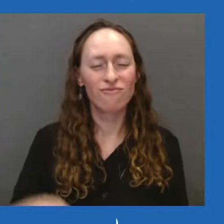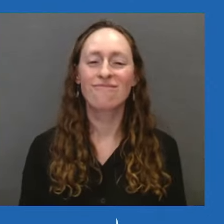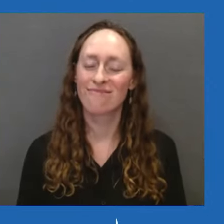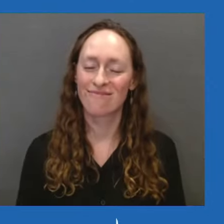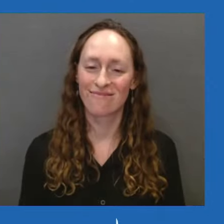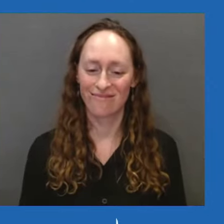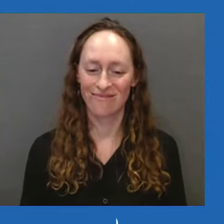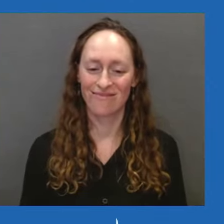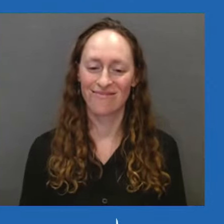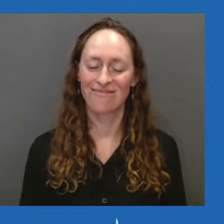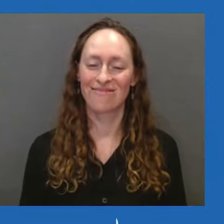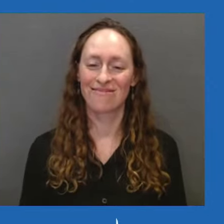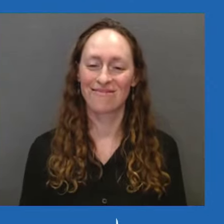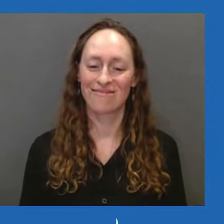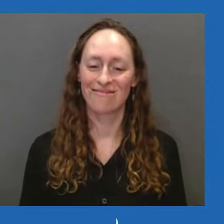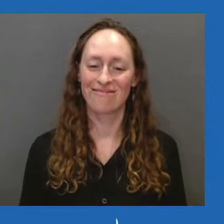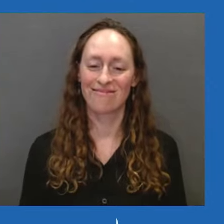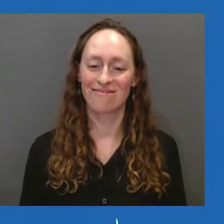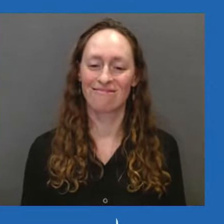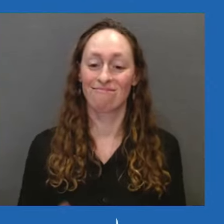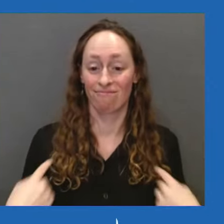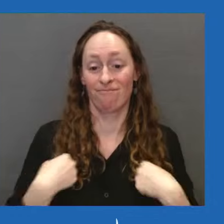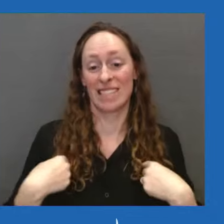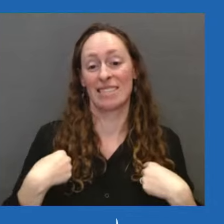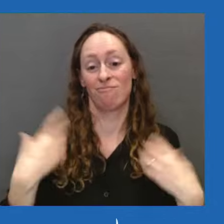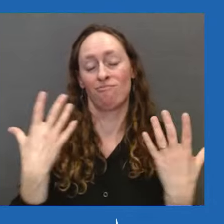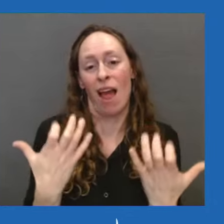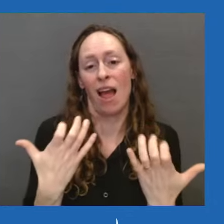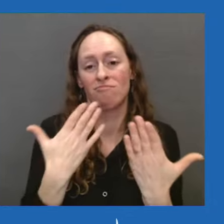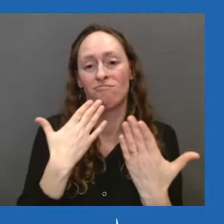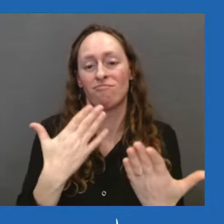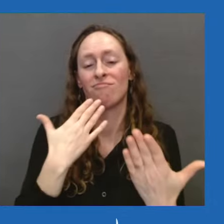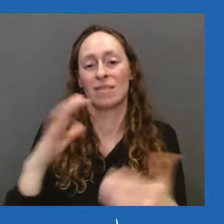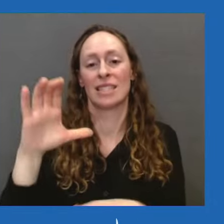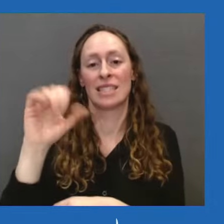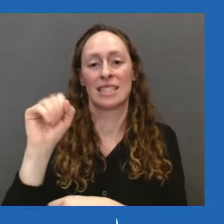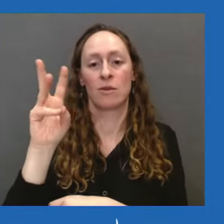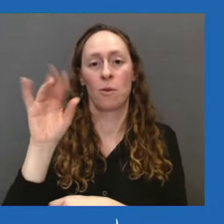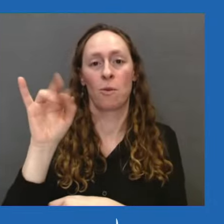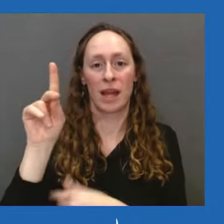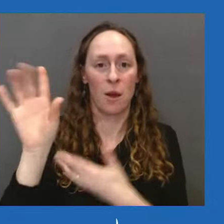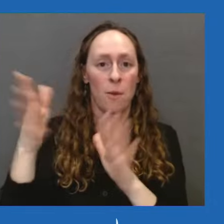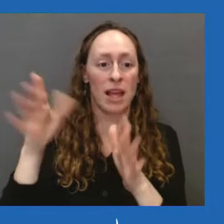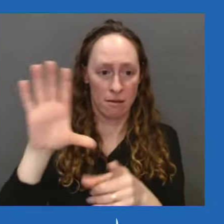Gim, who has invested so much in the community of Pueblo. Thank you, Mr. Chairman.